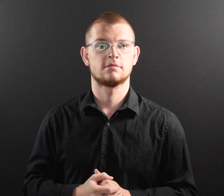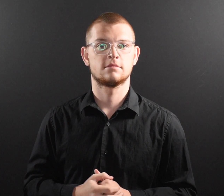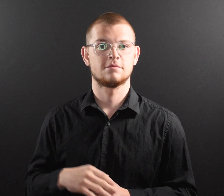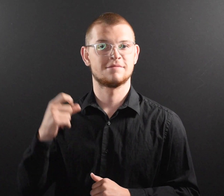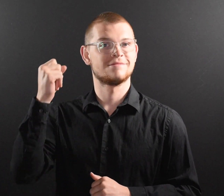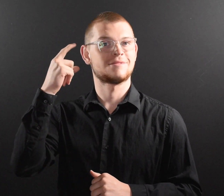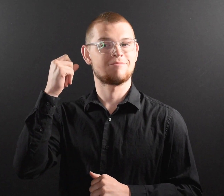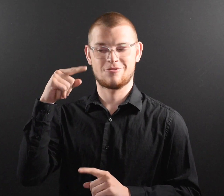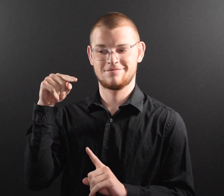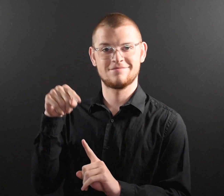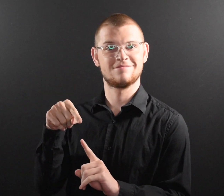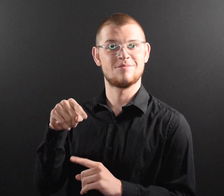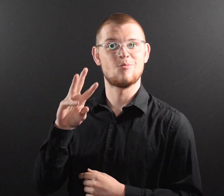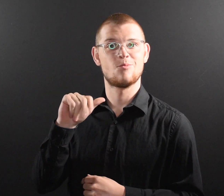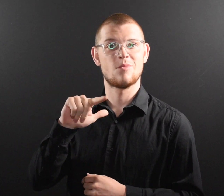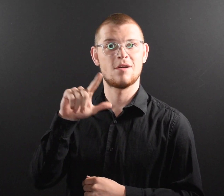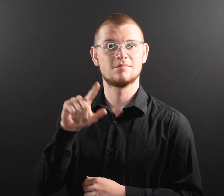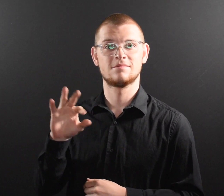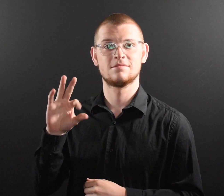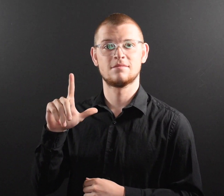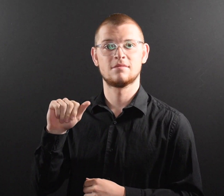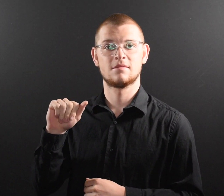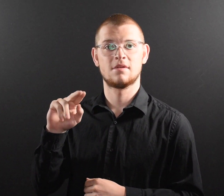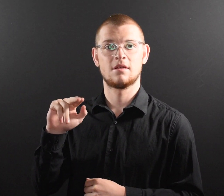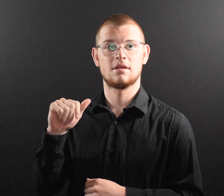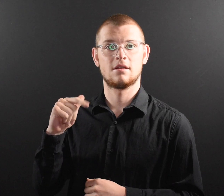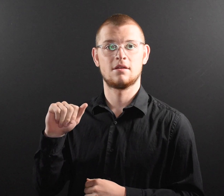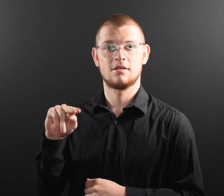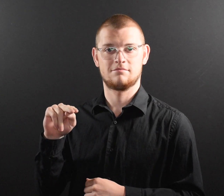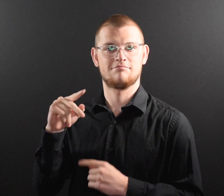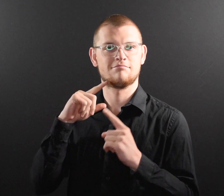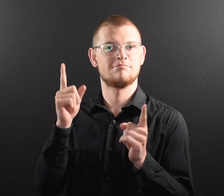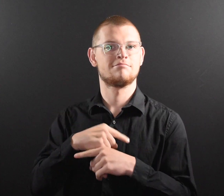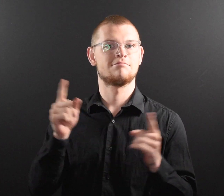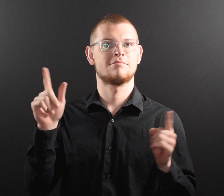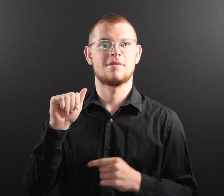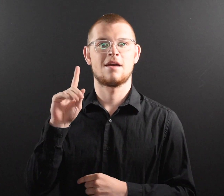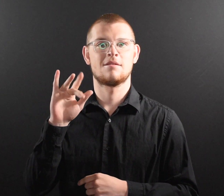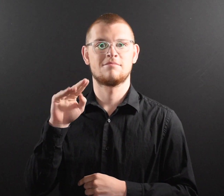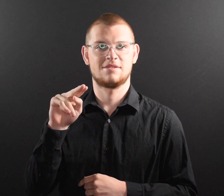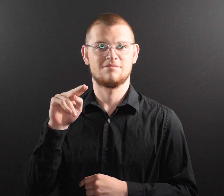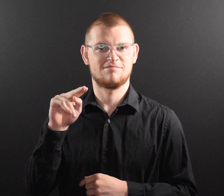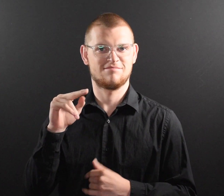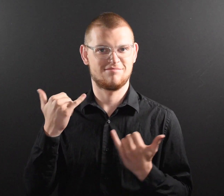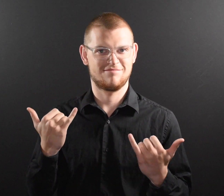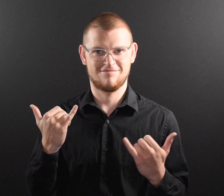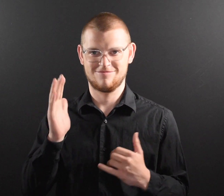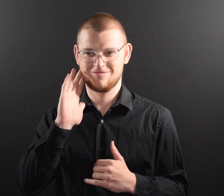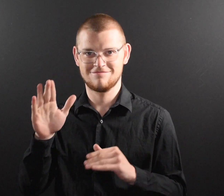The Walz-Flanagan Administration announced the launch of mobile vaccination units this week